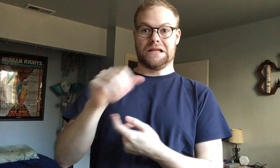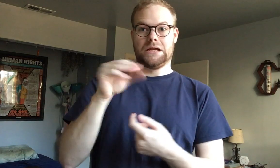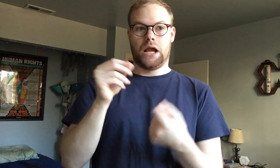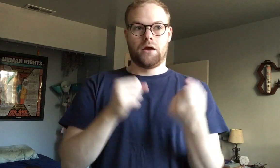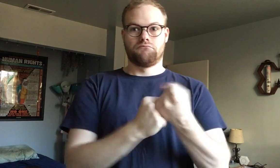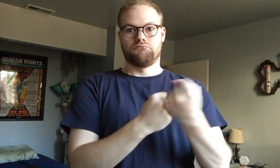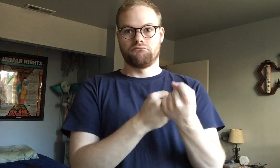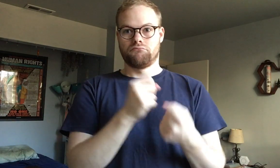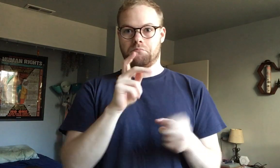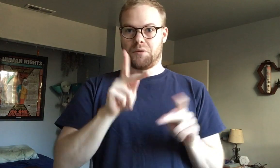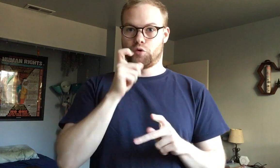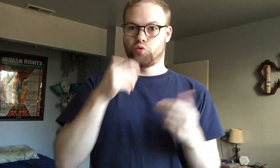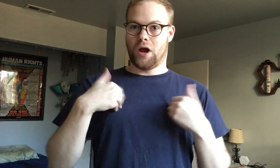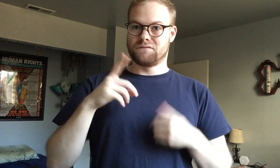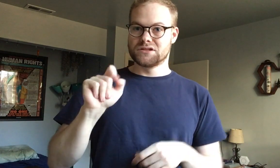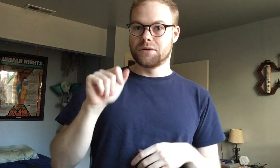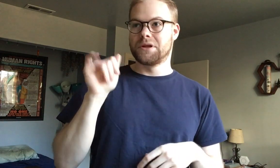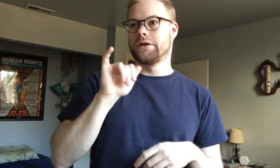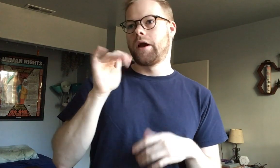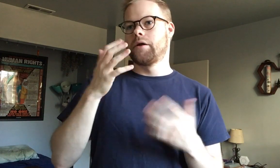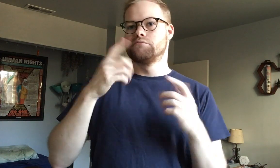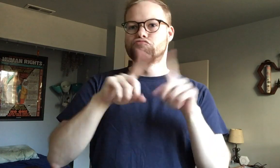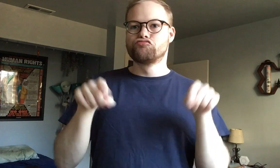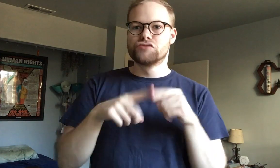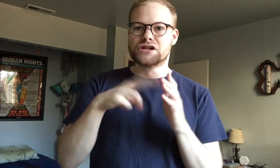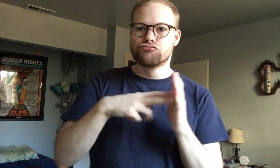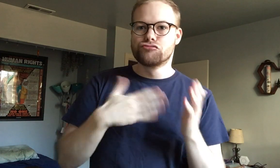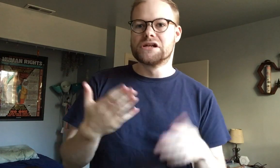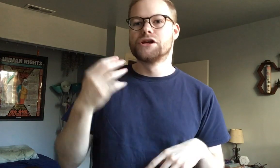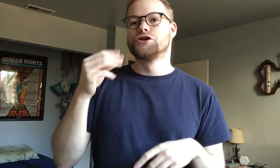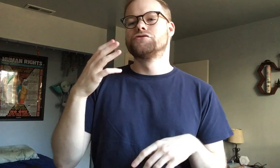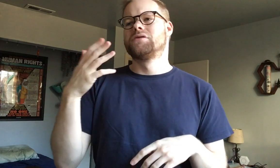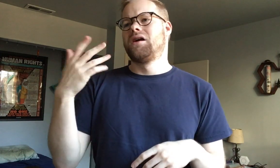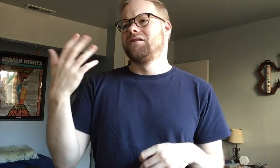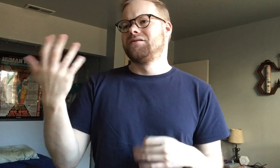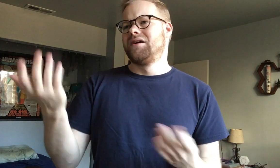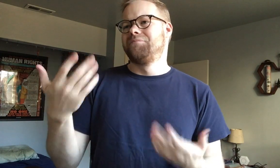and supporting people who have disabilities, like screen readers and…